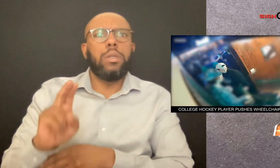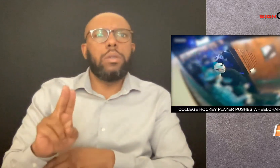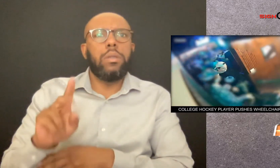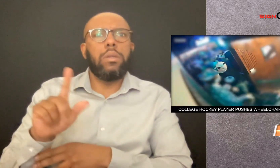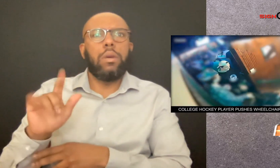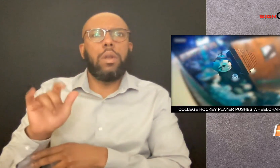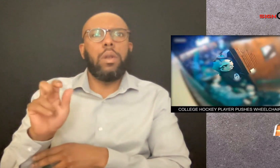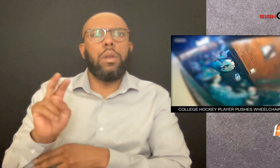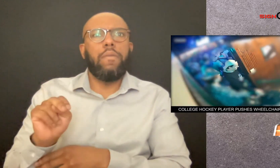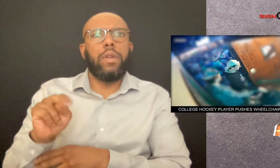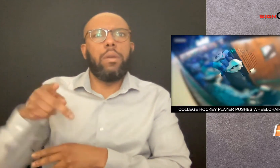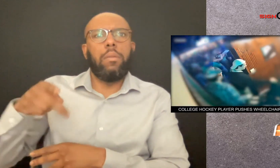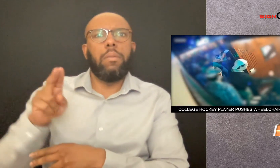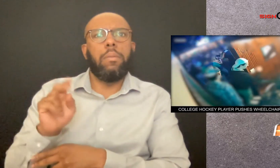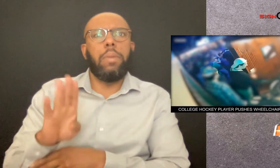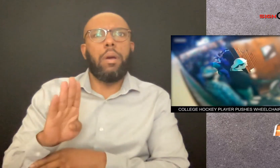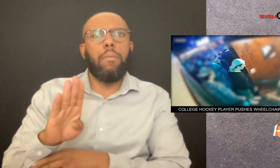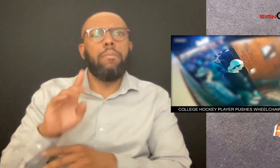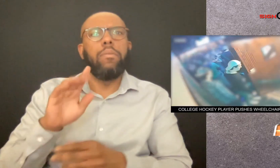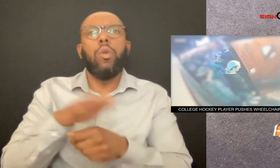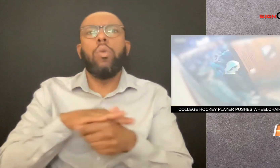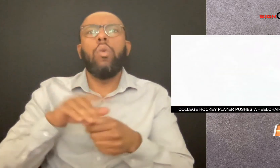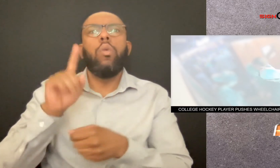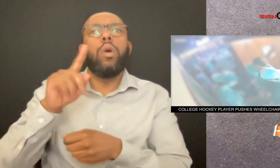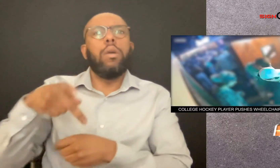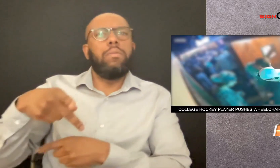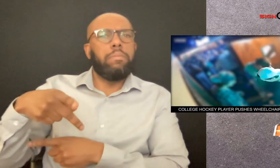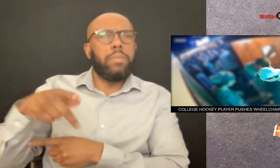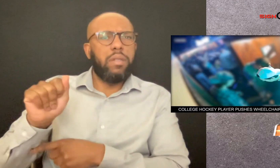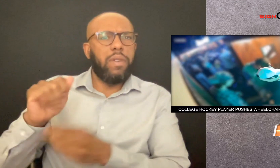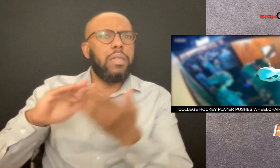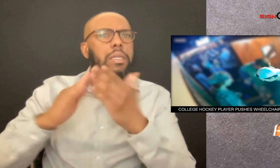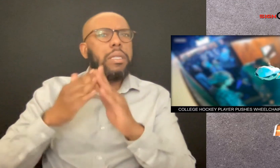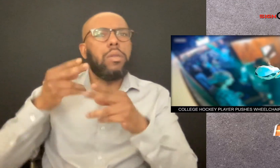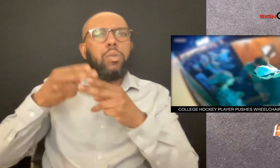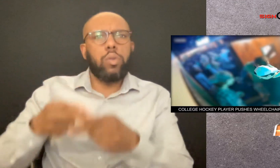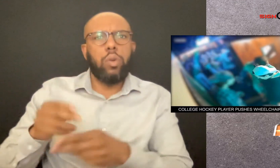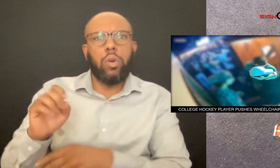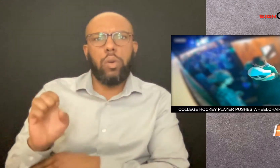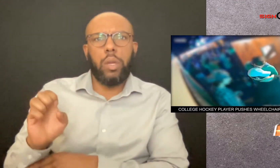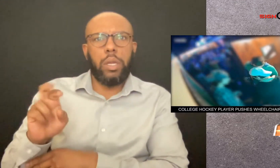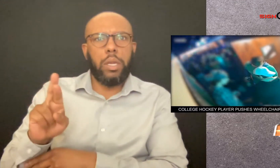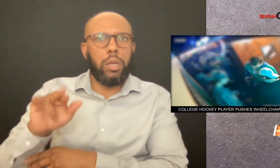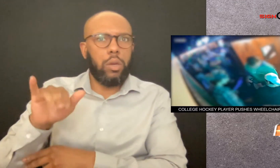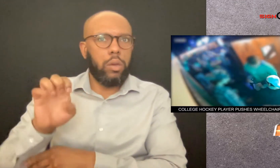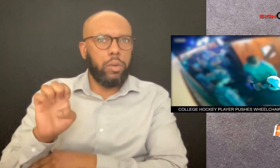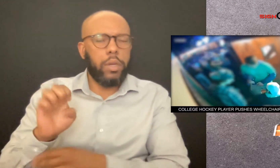the manager of Sullivan's Bar in Erie, Pennsylvania posted the video on Twitter